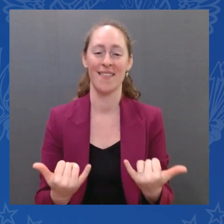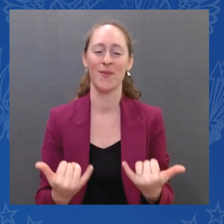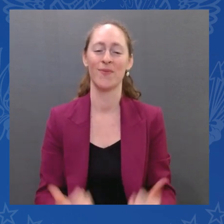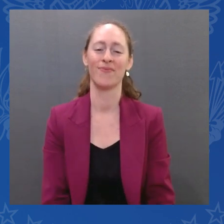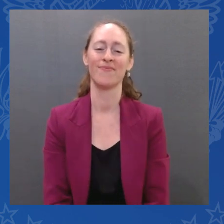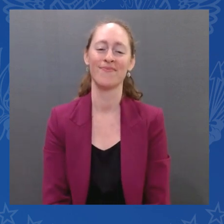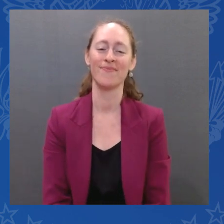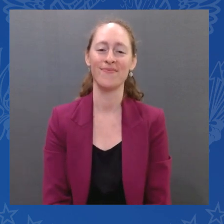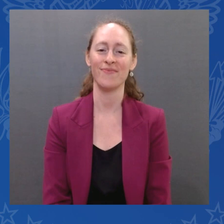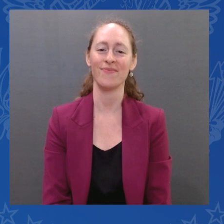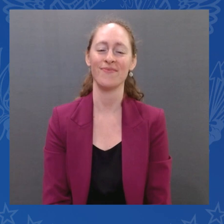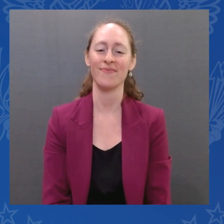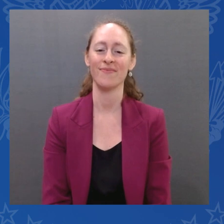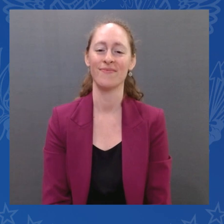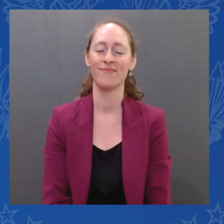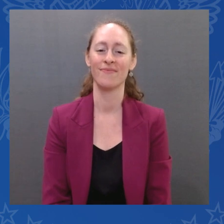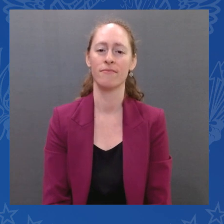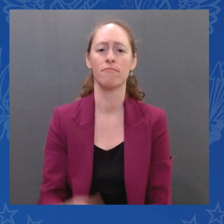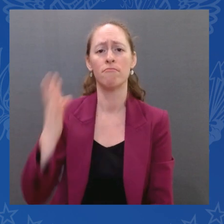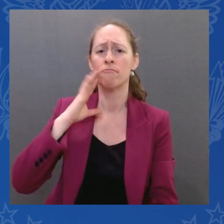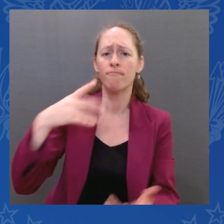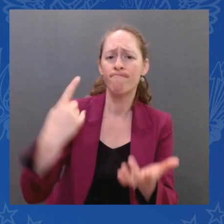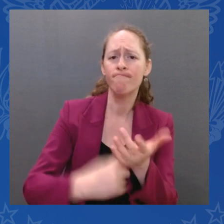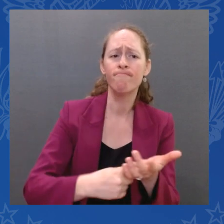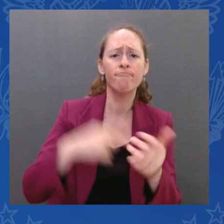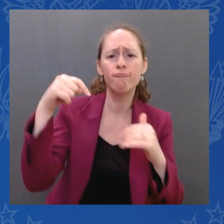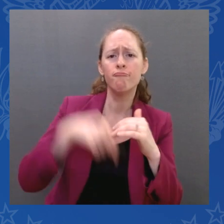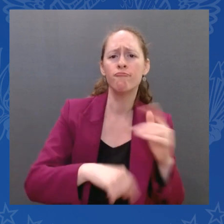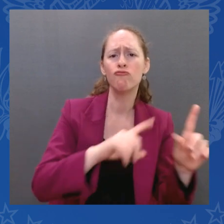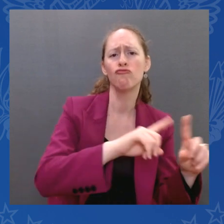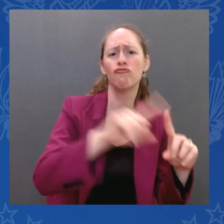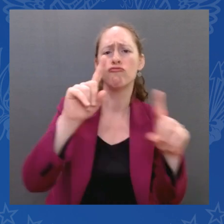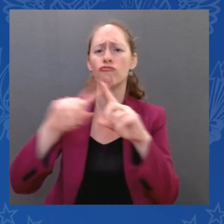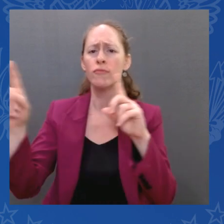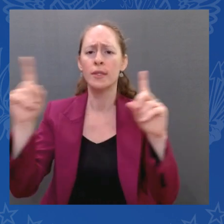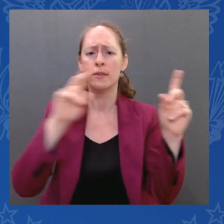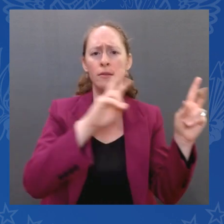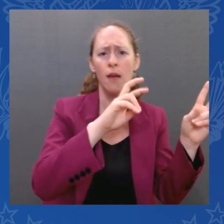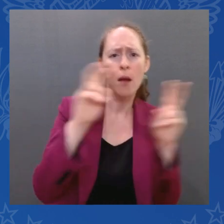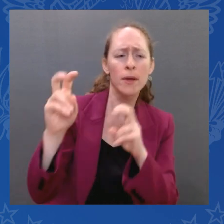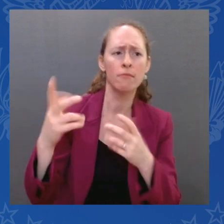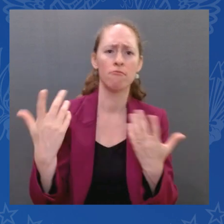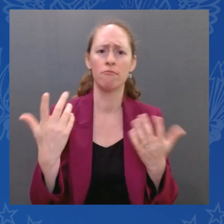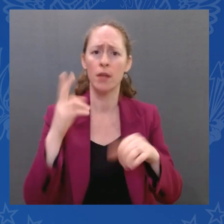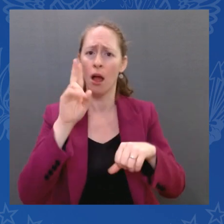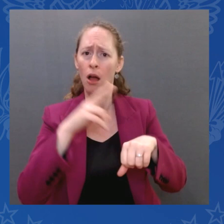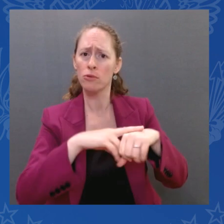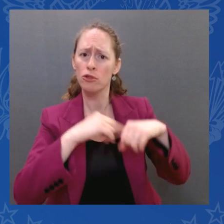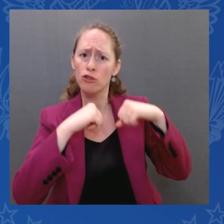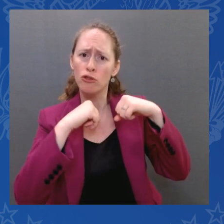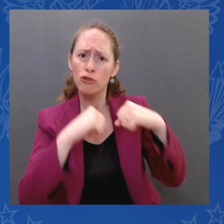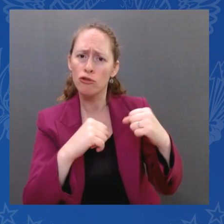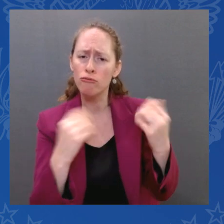We will discuss building a new security and economy architecture with the nations of the Middle East